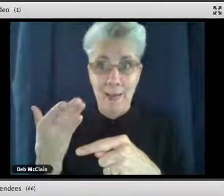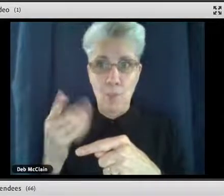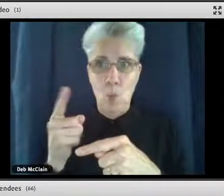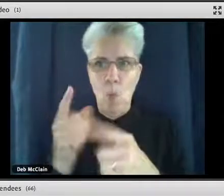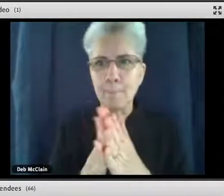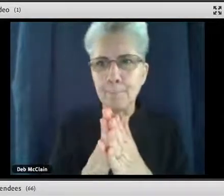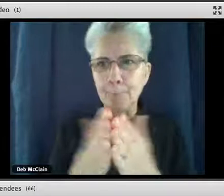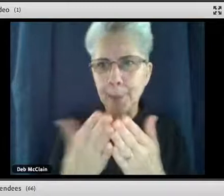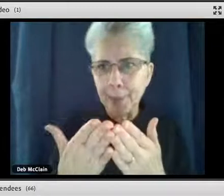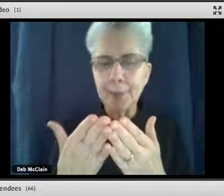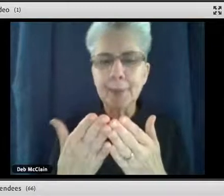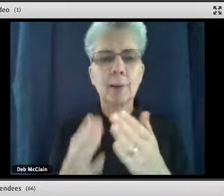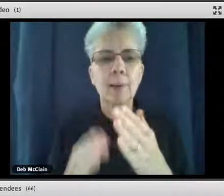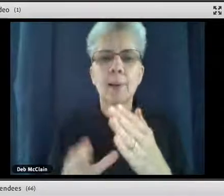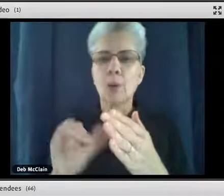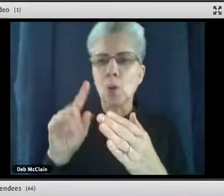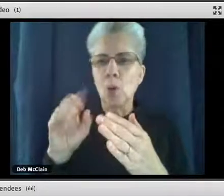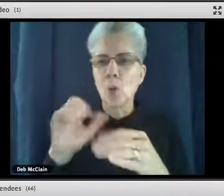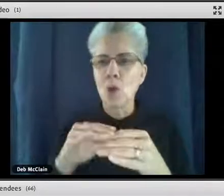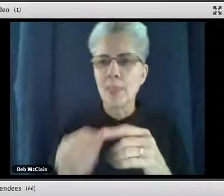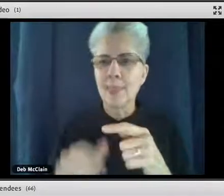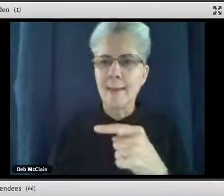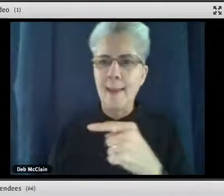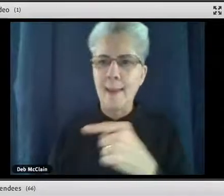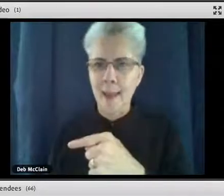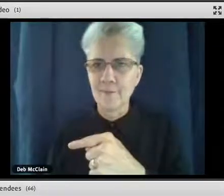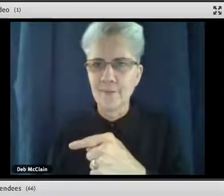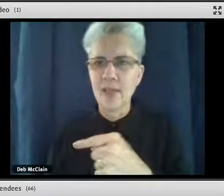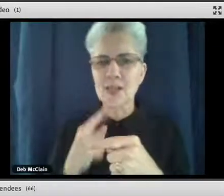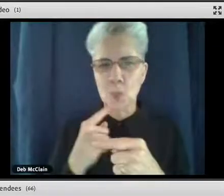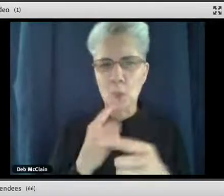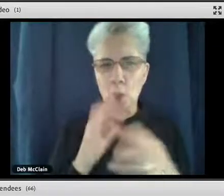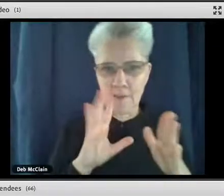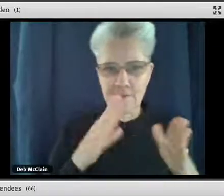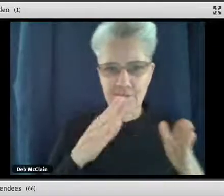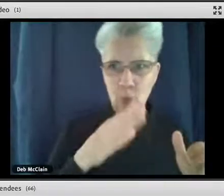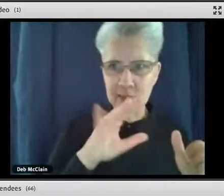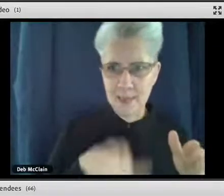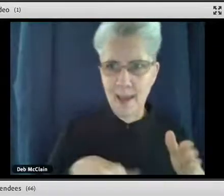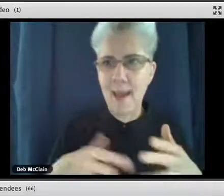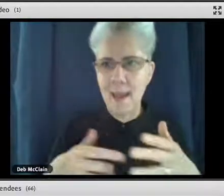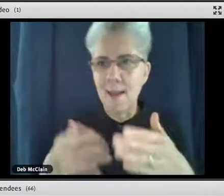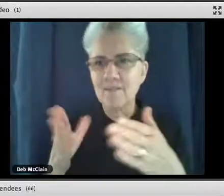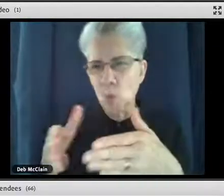just single items like a single book, the codes on the left. That's what we want to pay attention to.